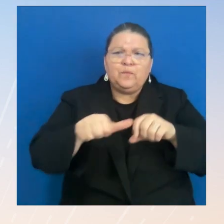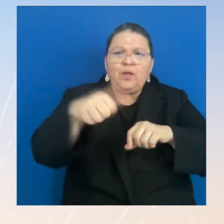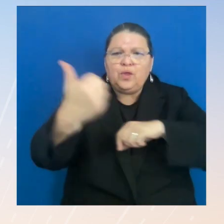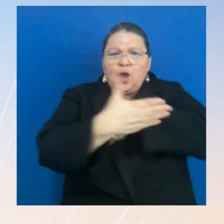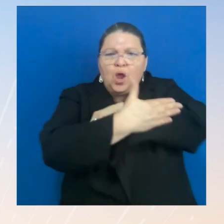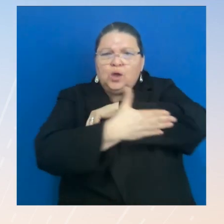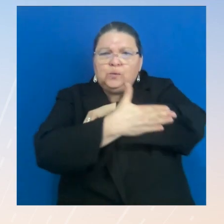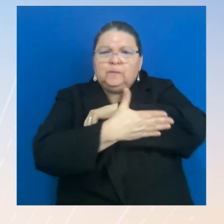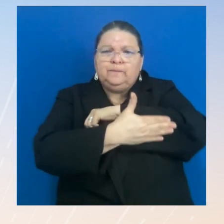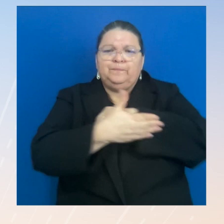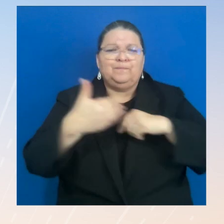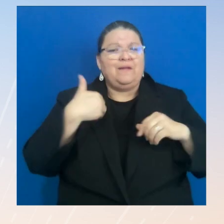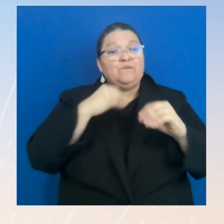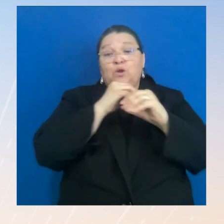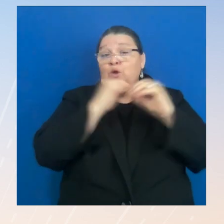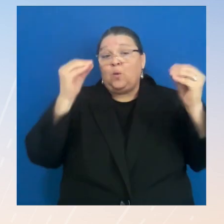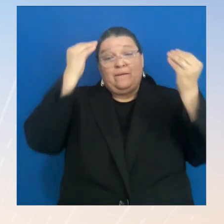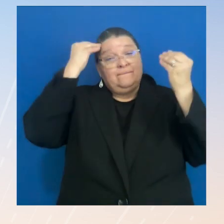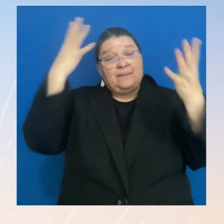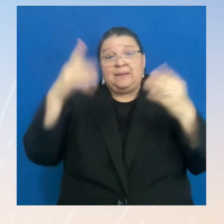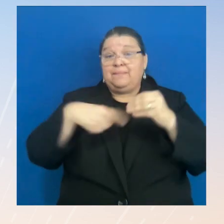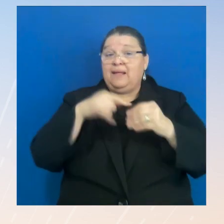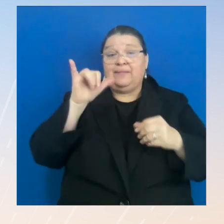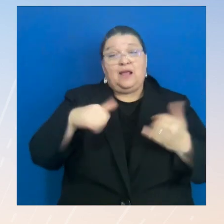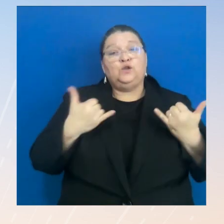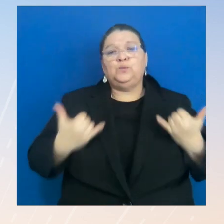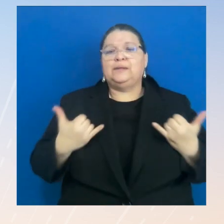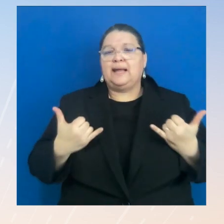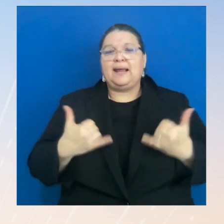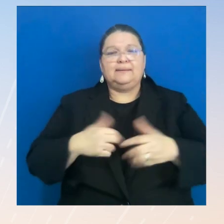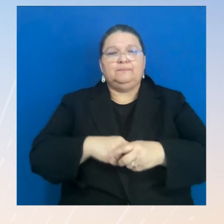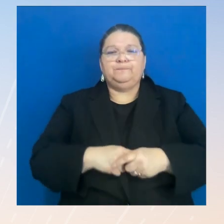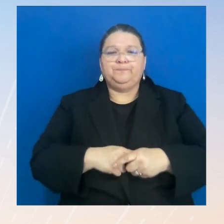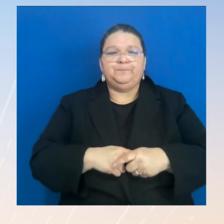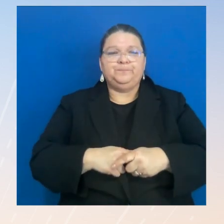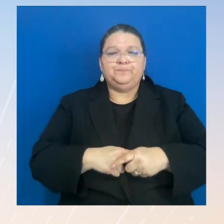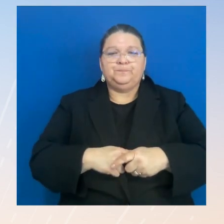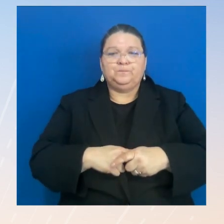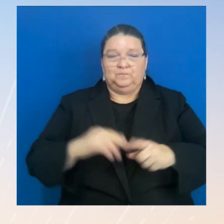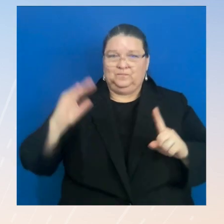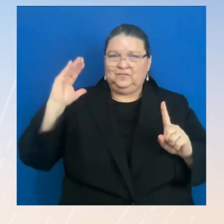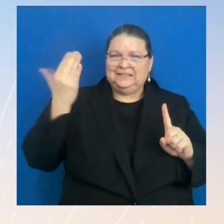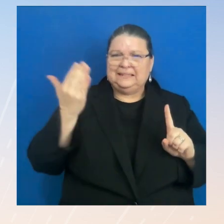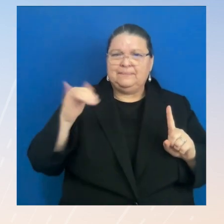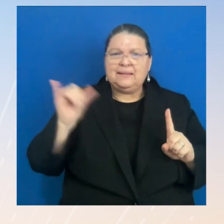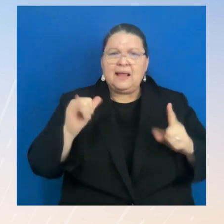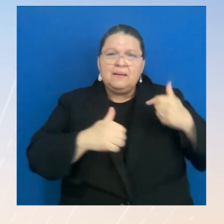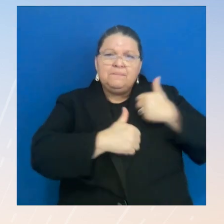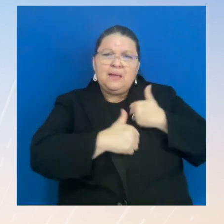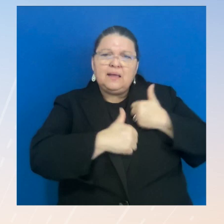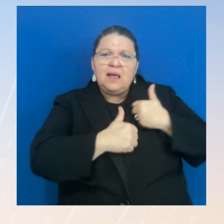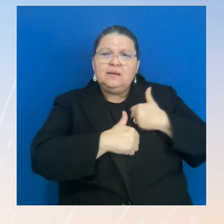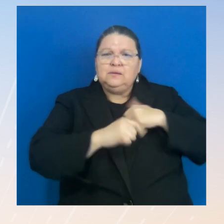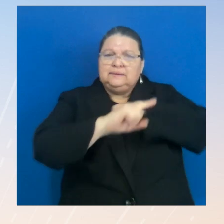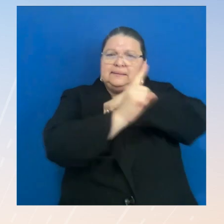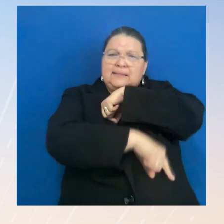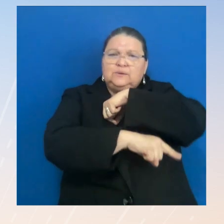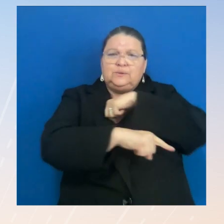are on the table if China is found to be helping Russia, either militarily or economically, in this war.